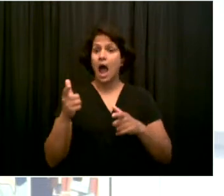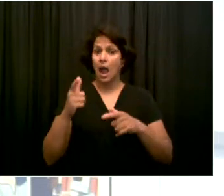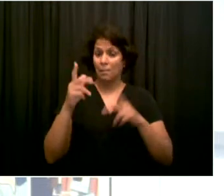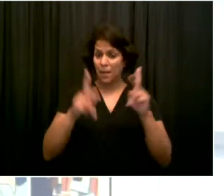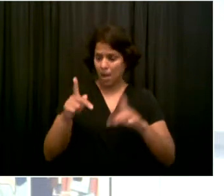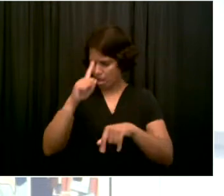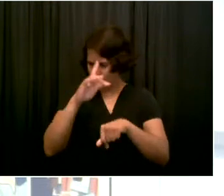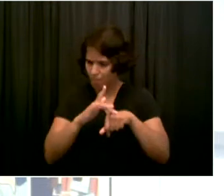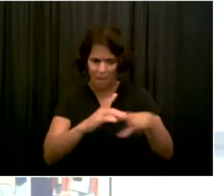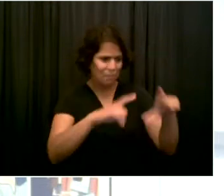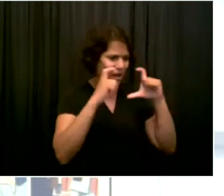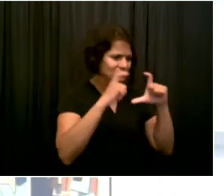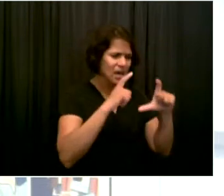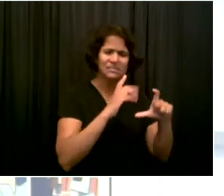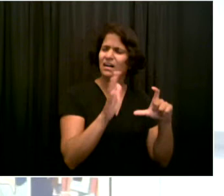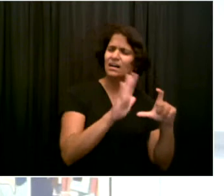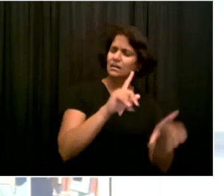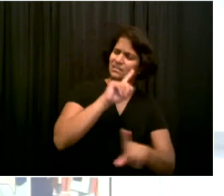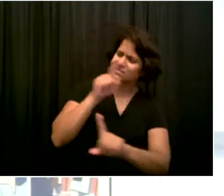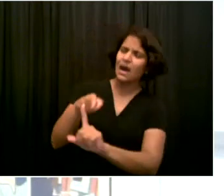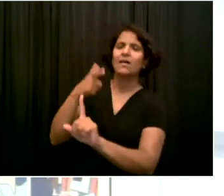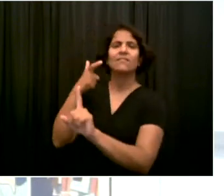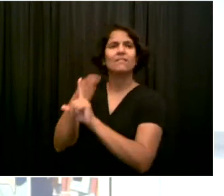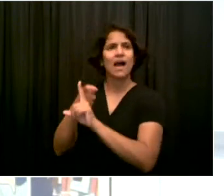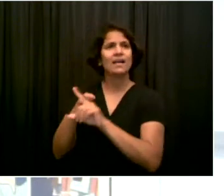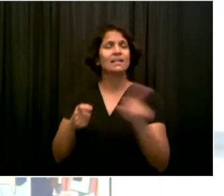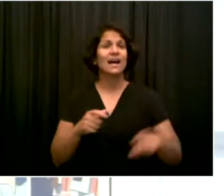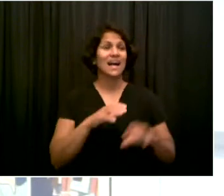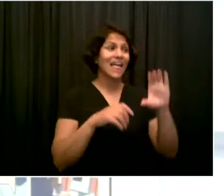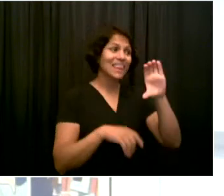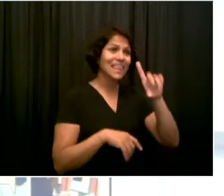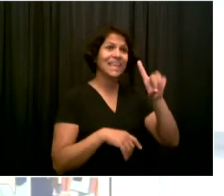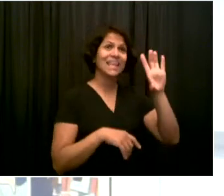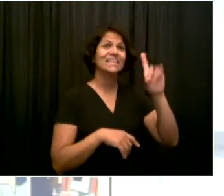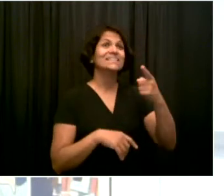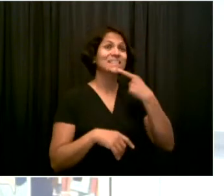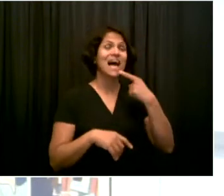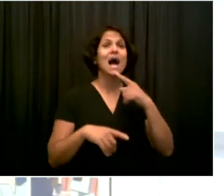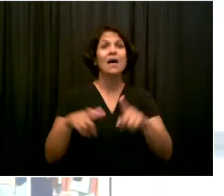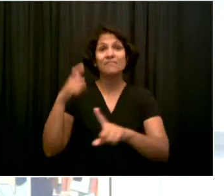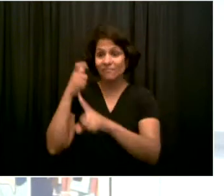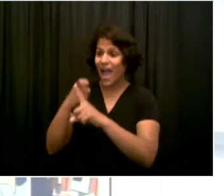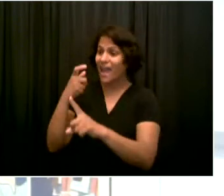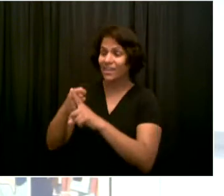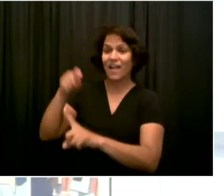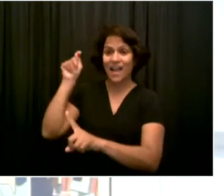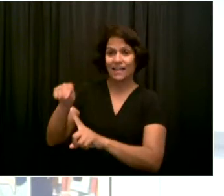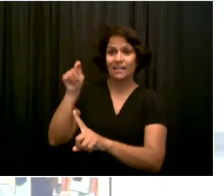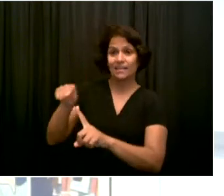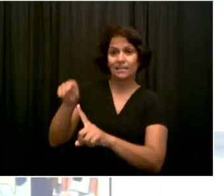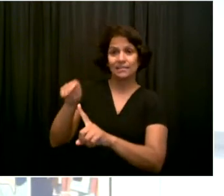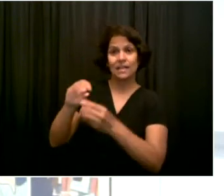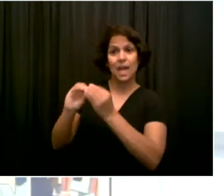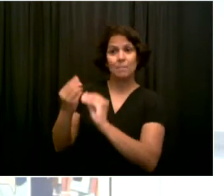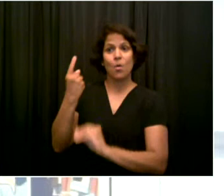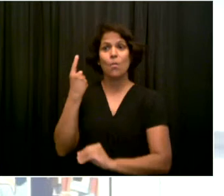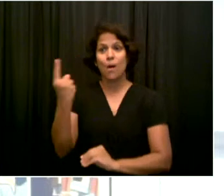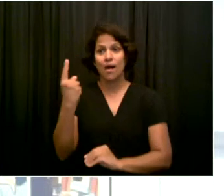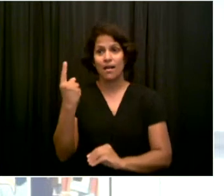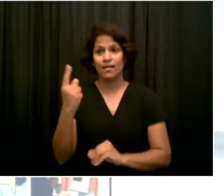IMPORTANT PUBLIC HELTAH ACTION TO END COVID-19 PANDEMIC. THIS IS WHAT WE